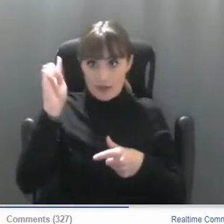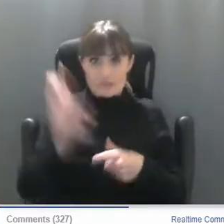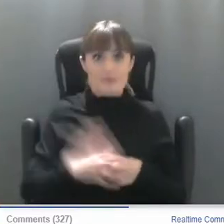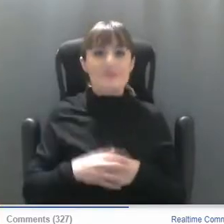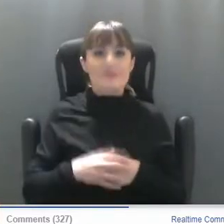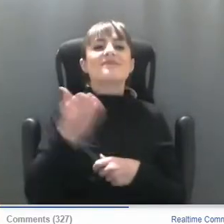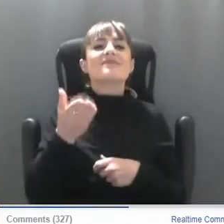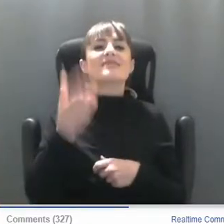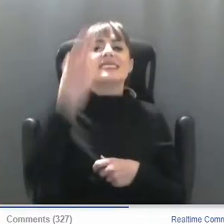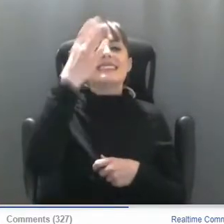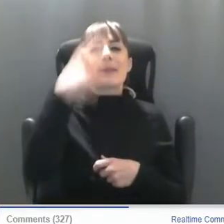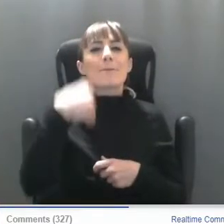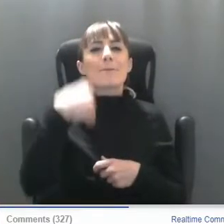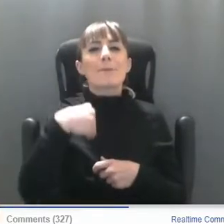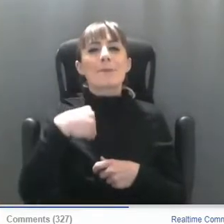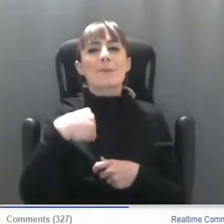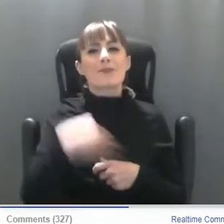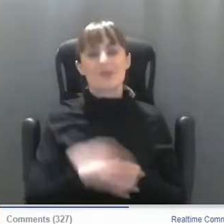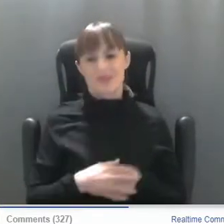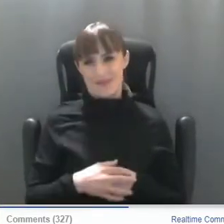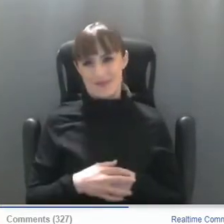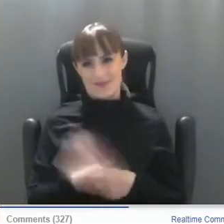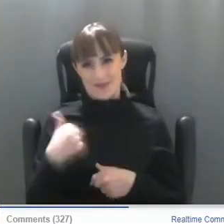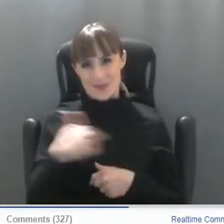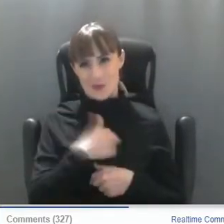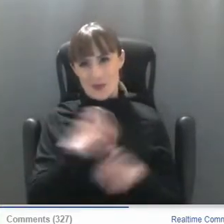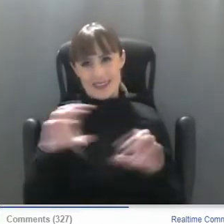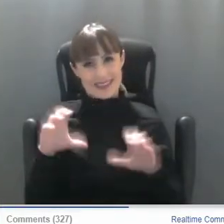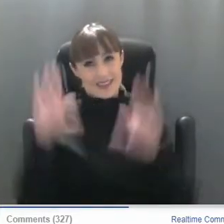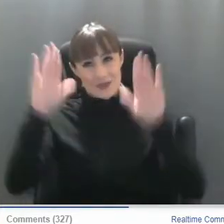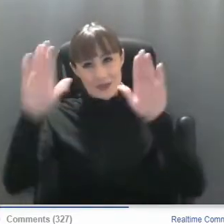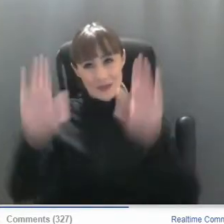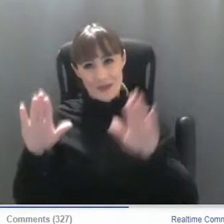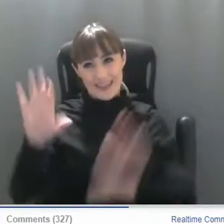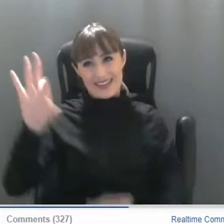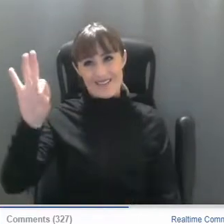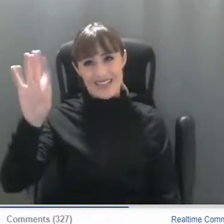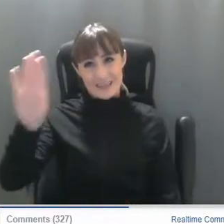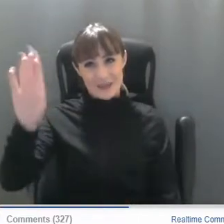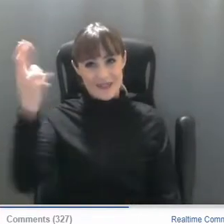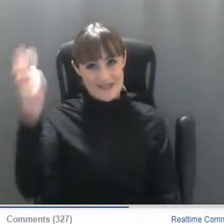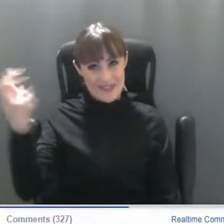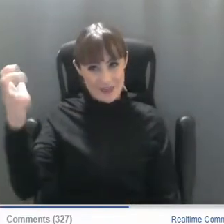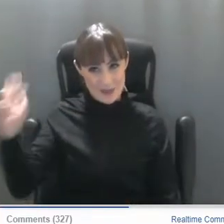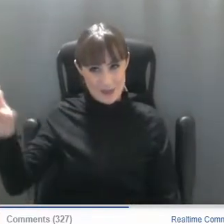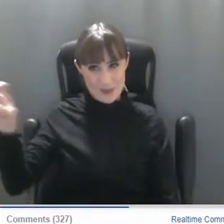great Facebook field trips with our grizzly bears, you guys. Um, Facebook field